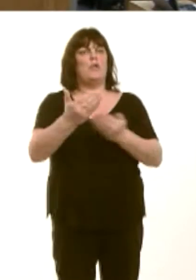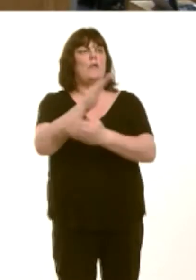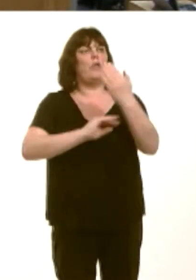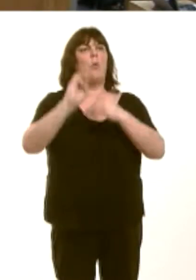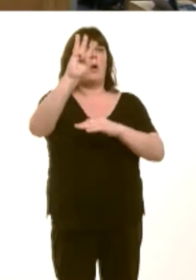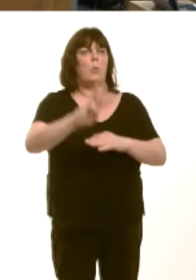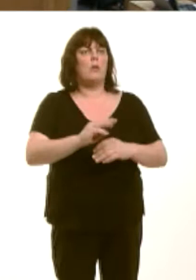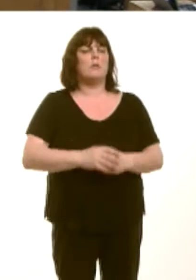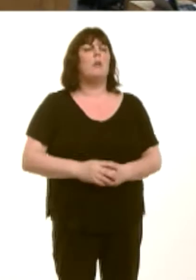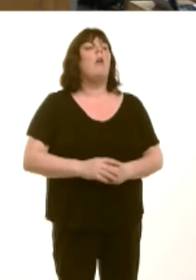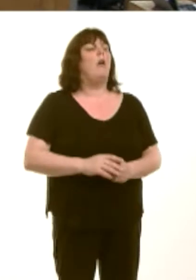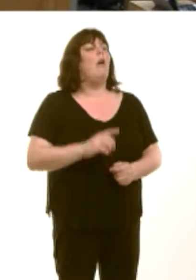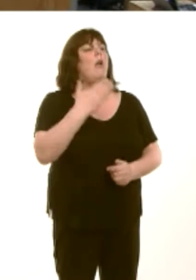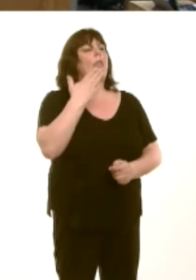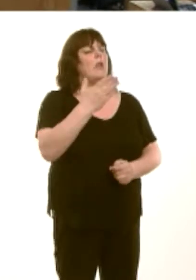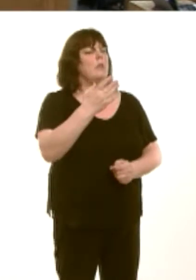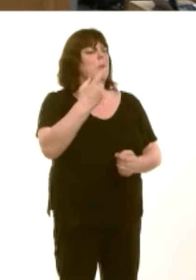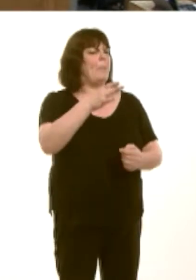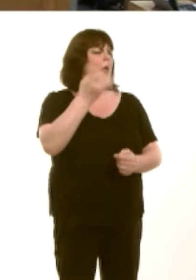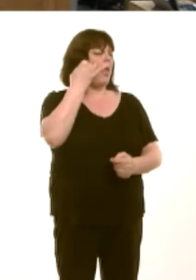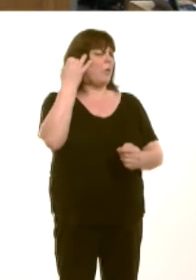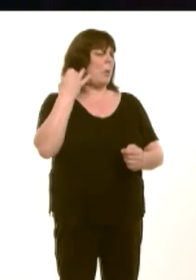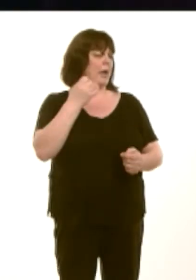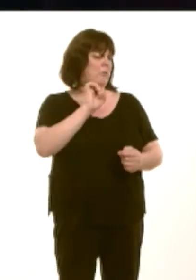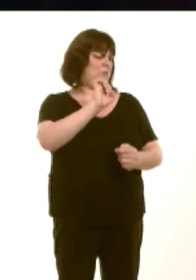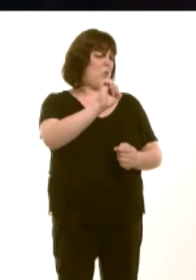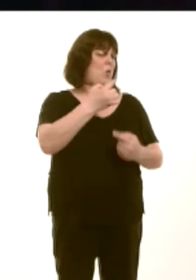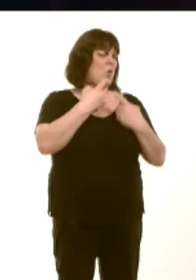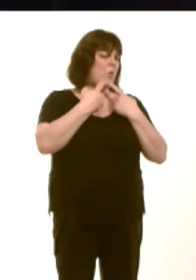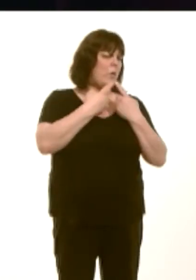Following your comments last week that you had not received a formal request from the